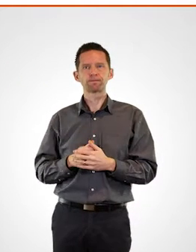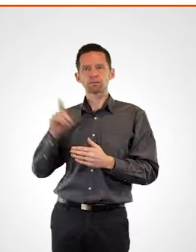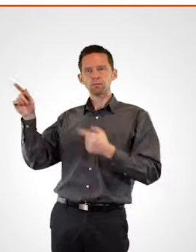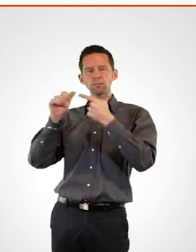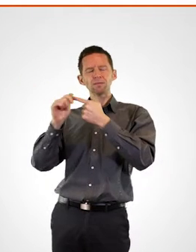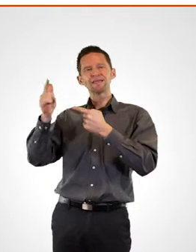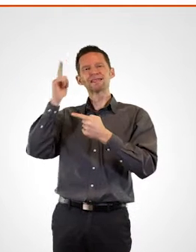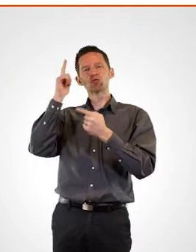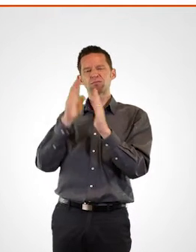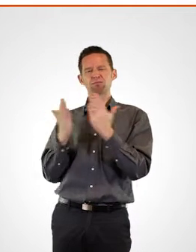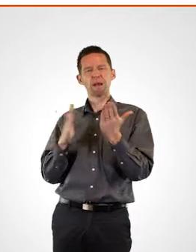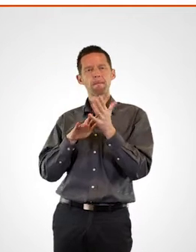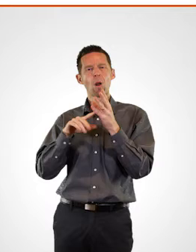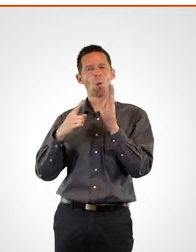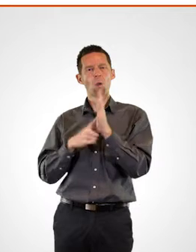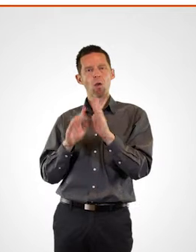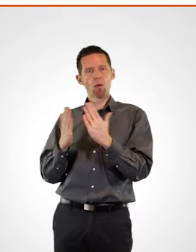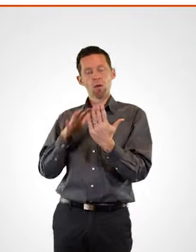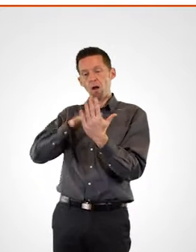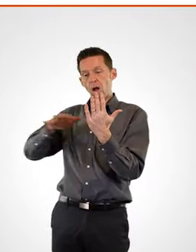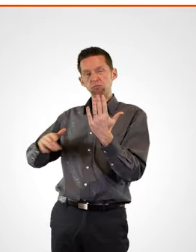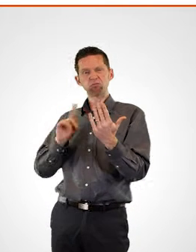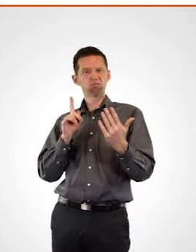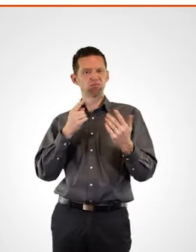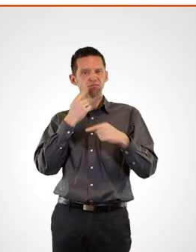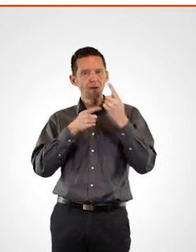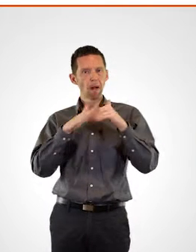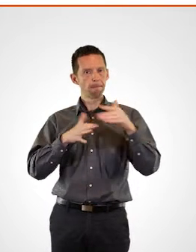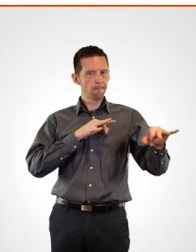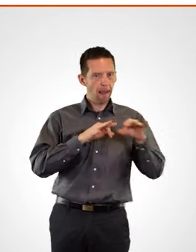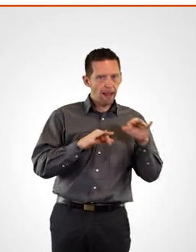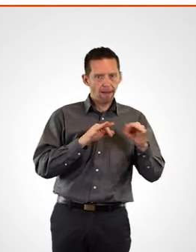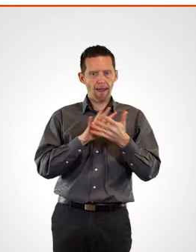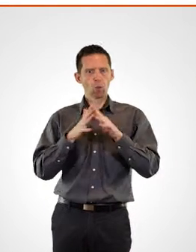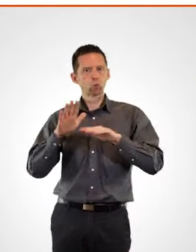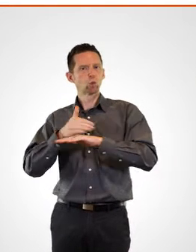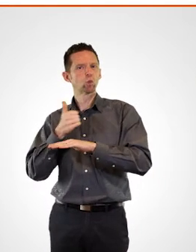First there's a teacher's manual and the teacher's manual provides information regarding planning and implementation.